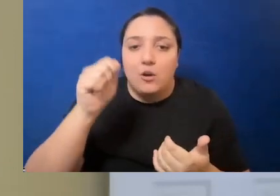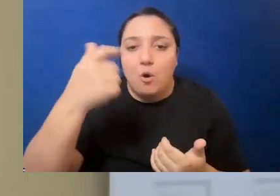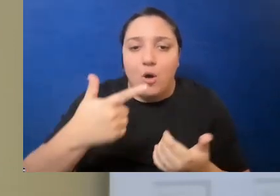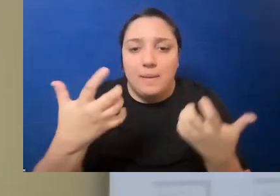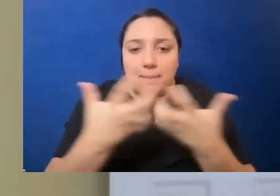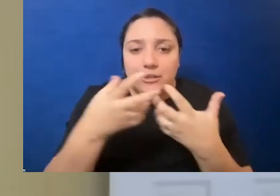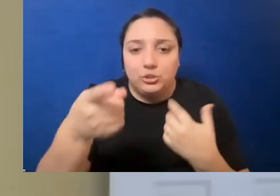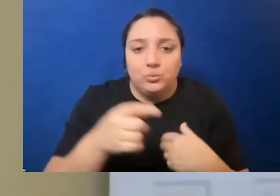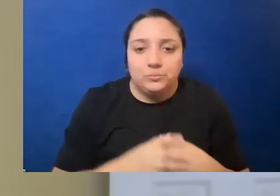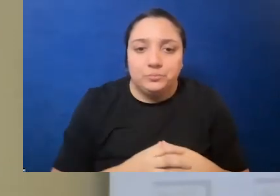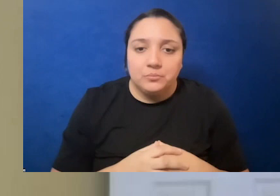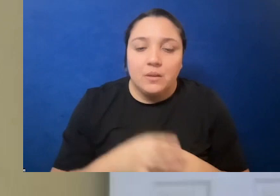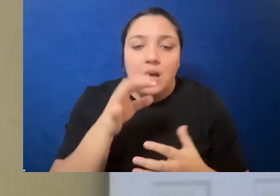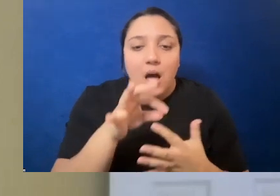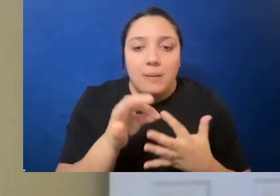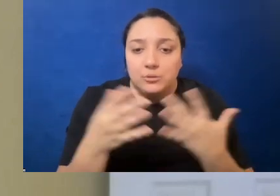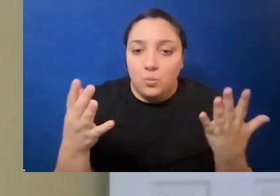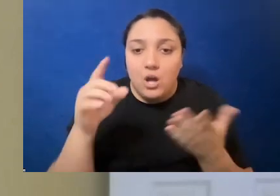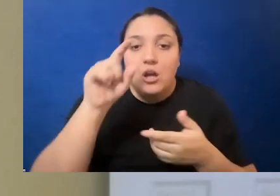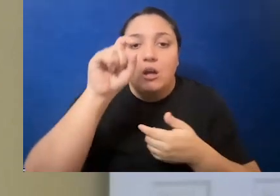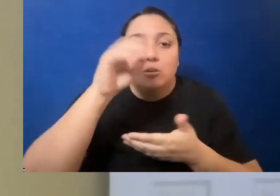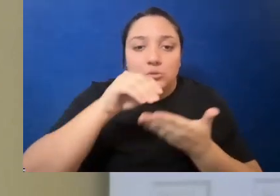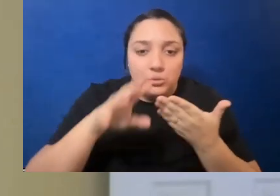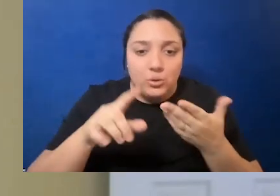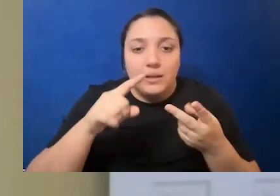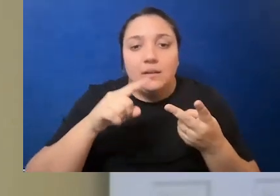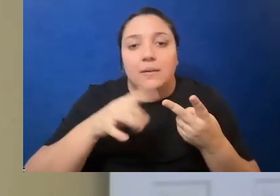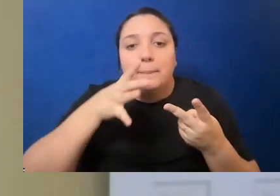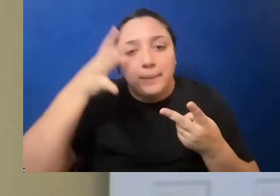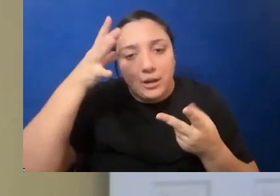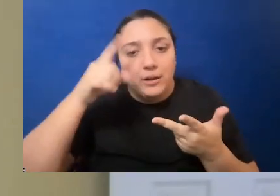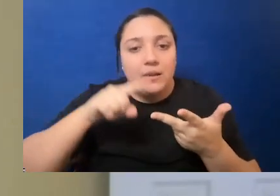YOU CAN CHECK ALL THAT APPLY. THE OPTIONS ARE STUDENTS,